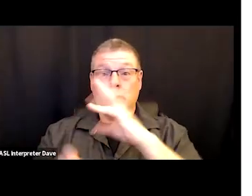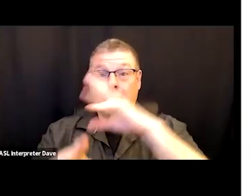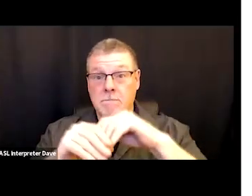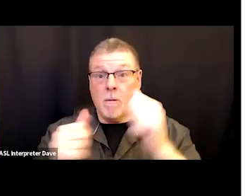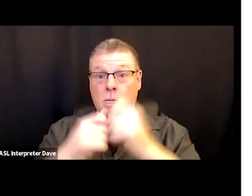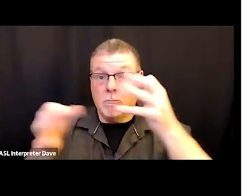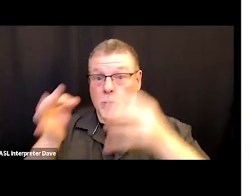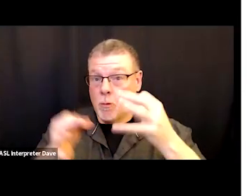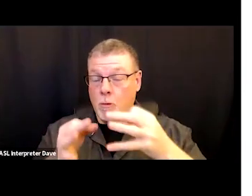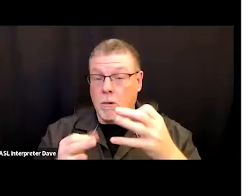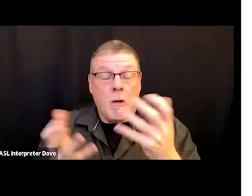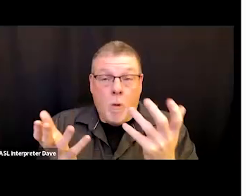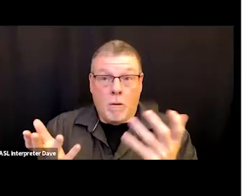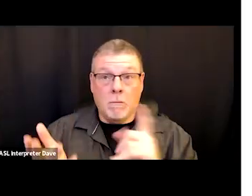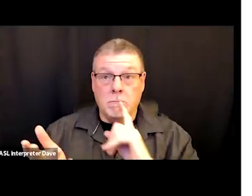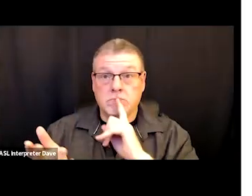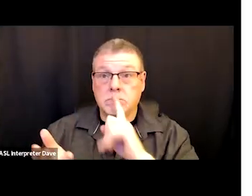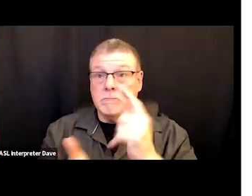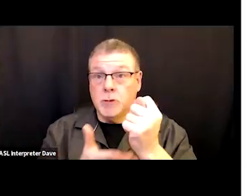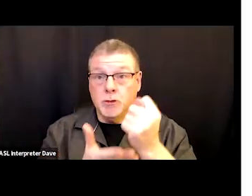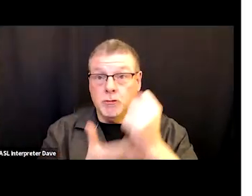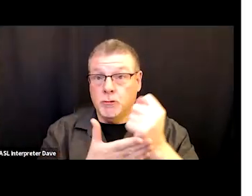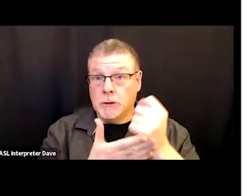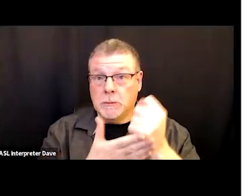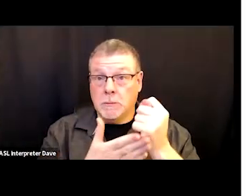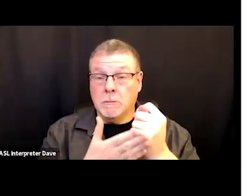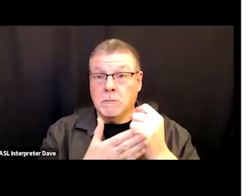even a treatment provider,